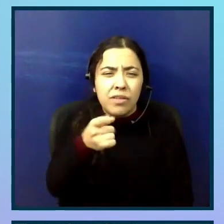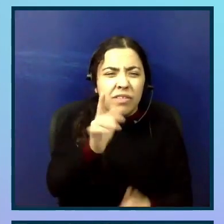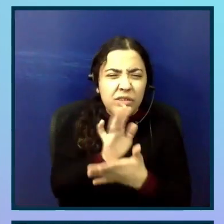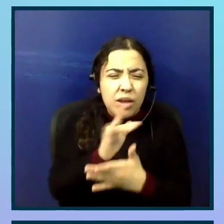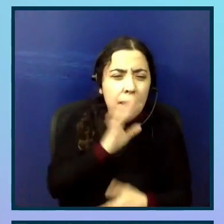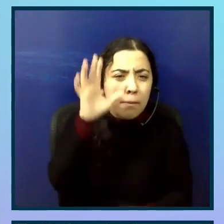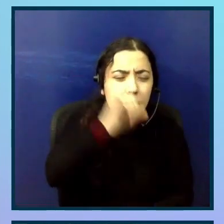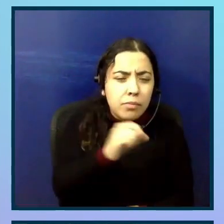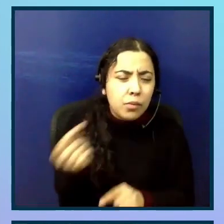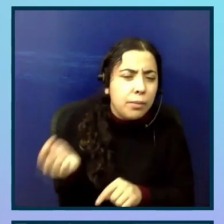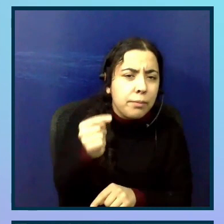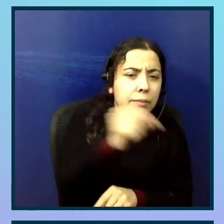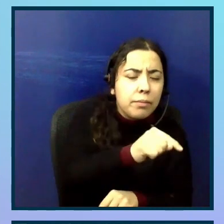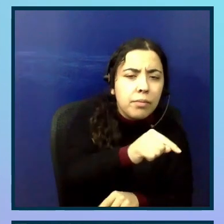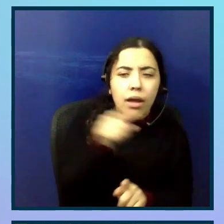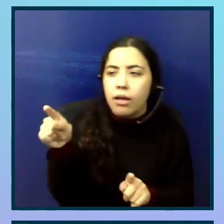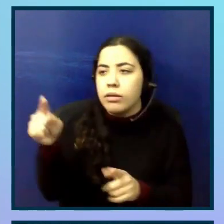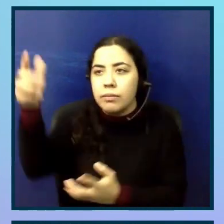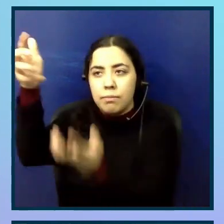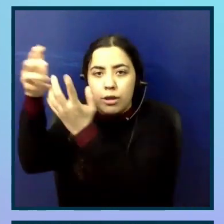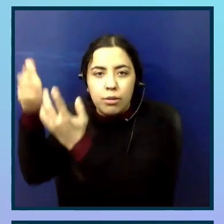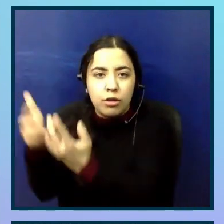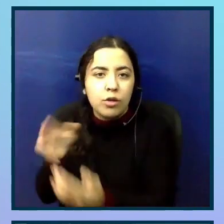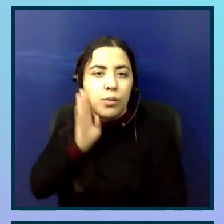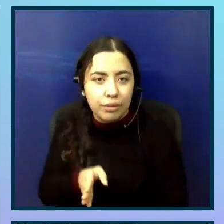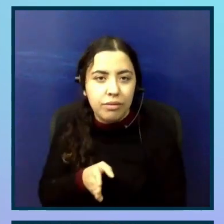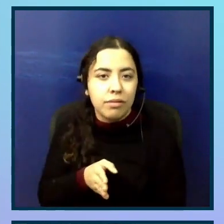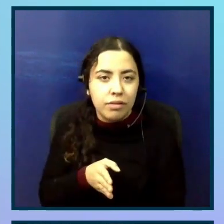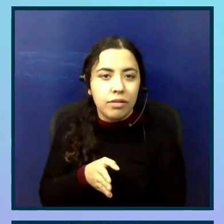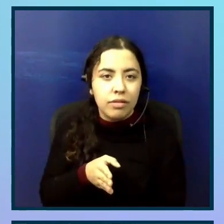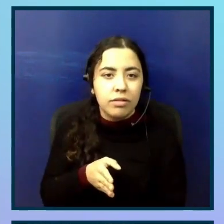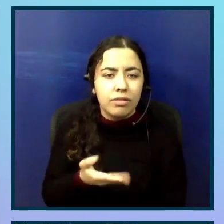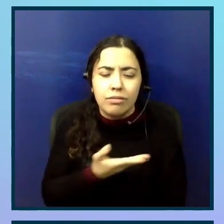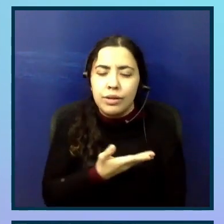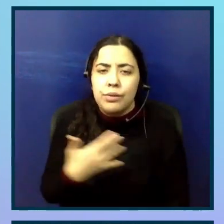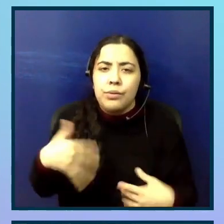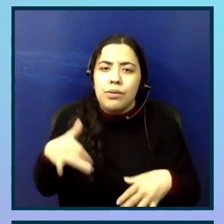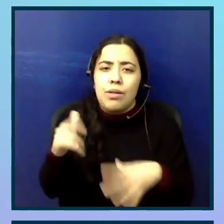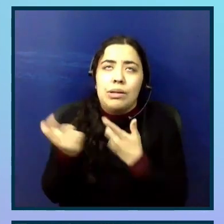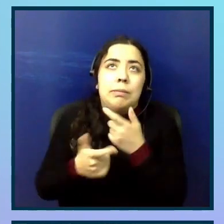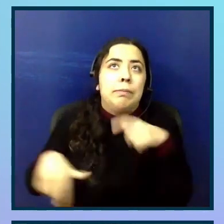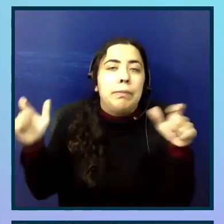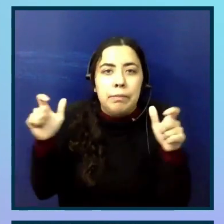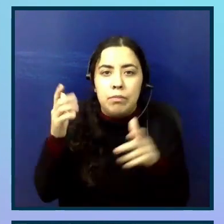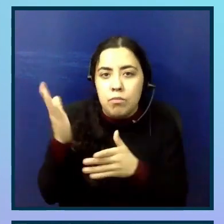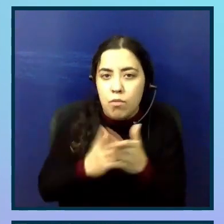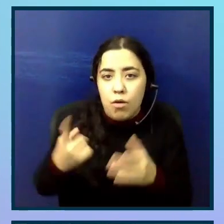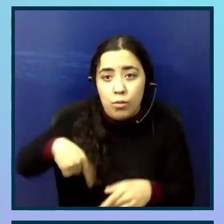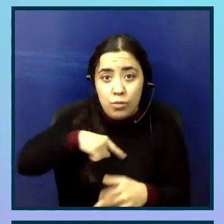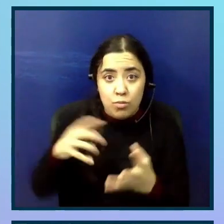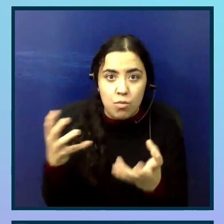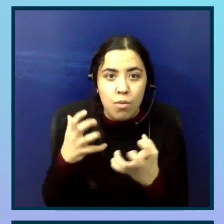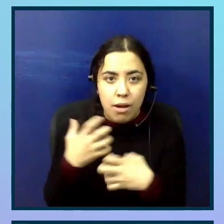or you wanna consume again, you can move back and forth. And so this was a big part of us wanting to make